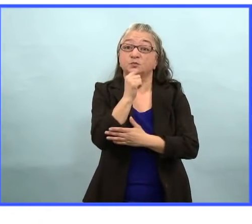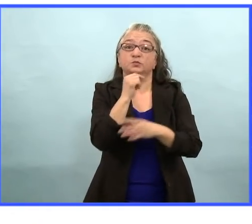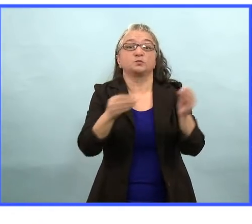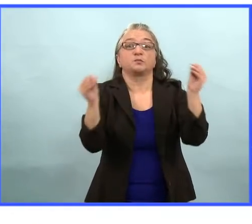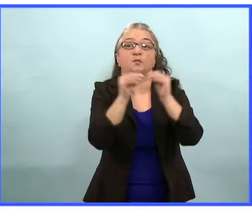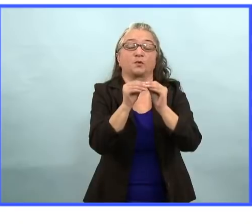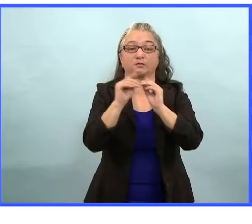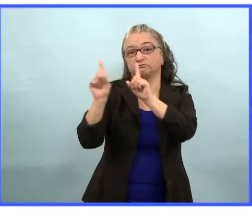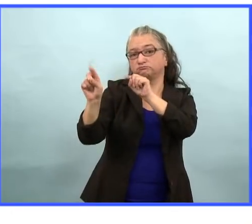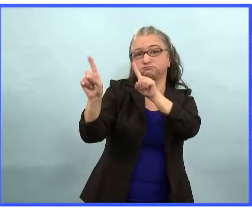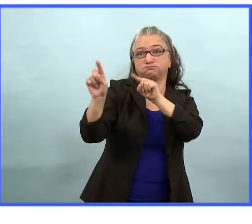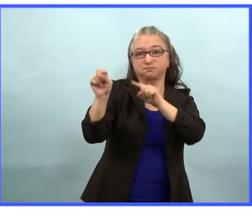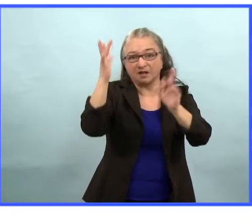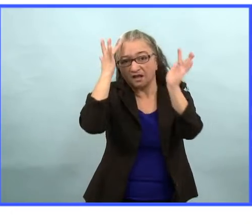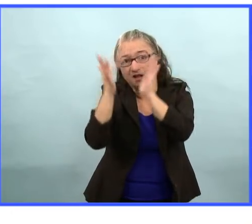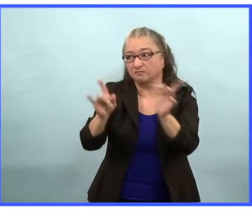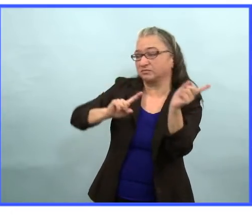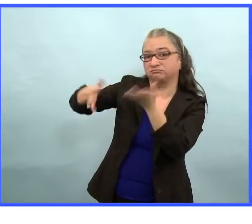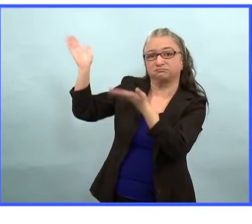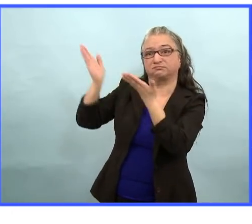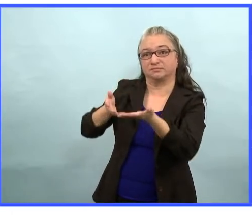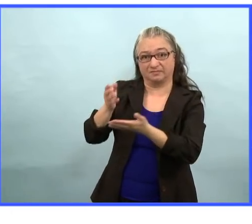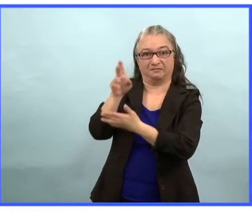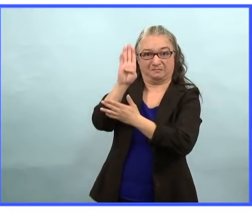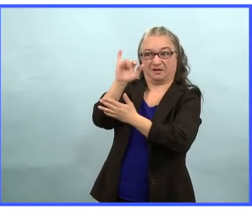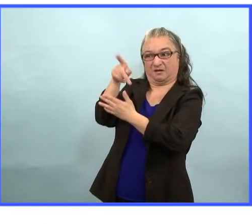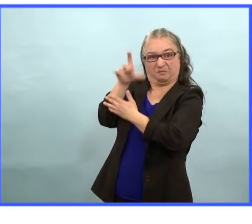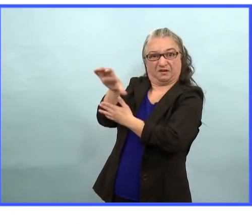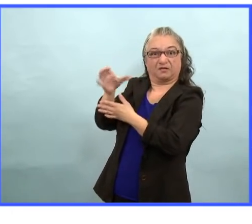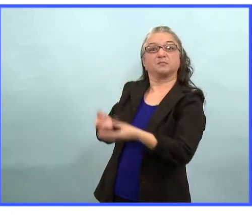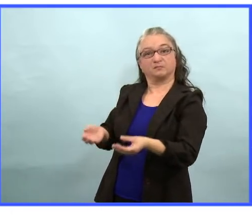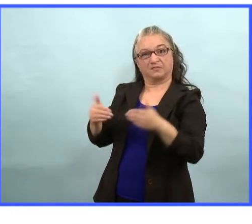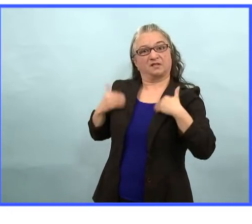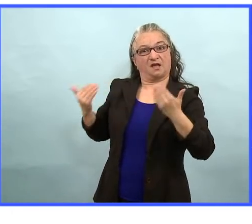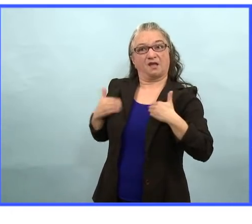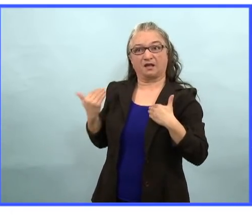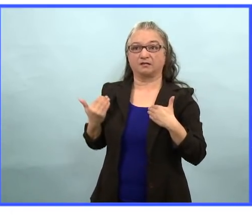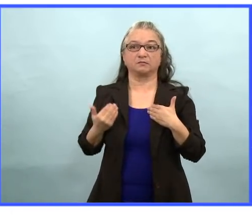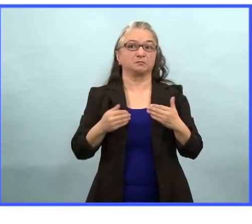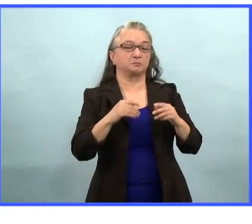people who identify as white we've also shown here that the average age of bipolar people who